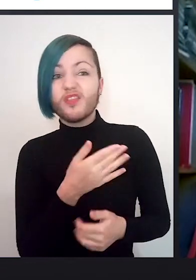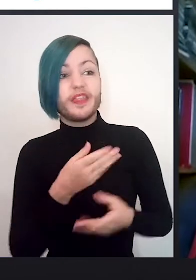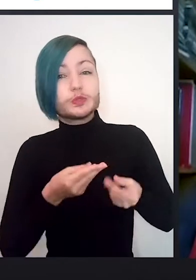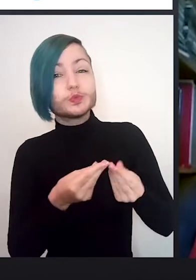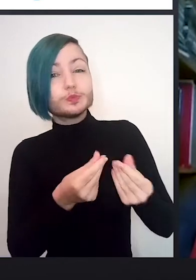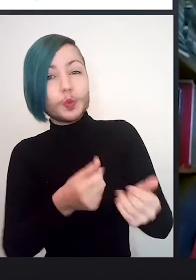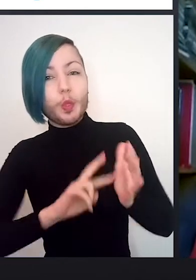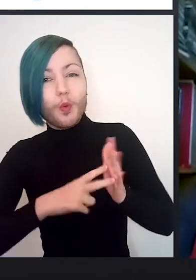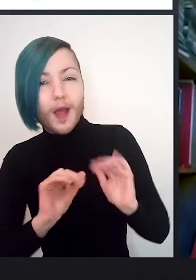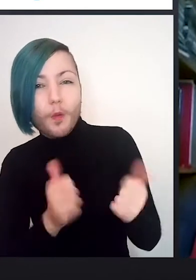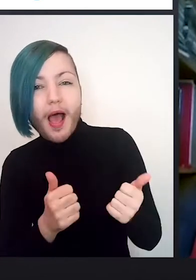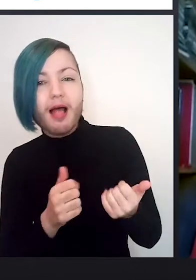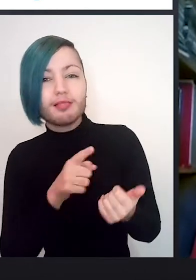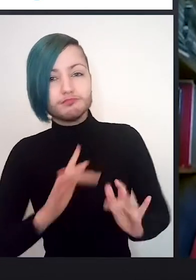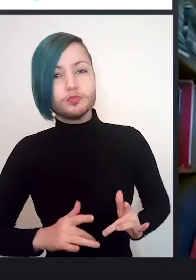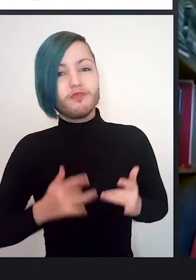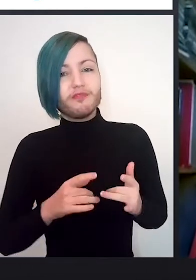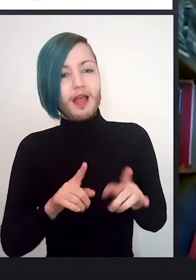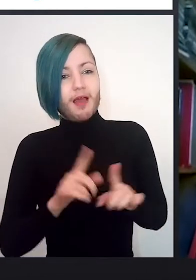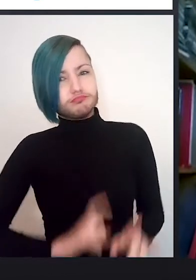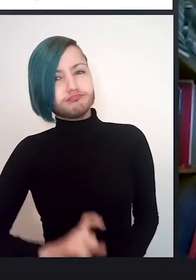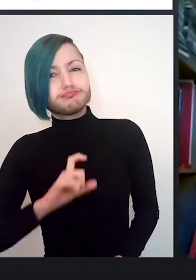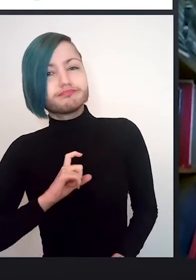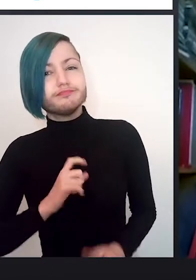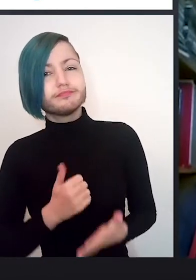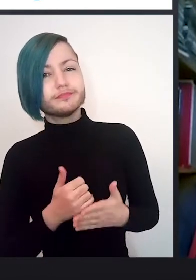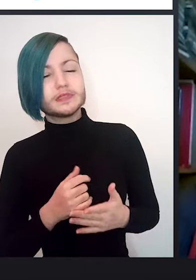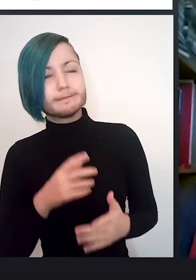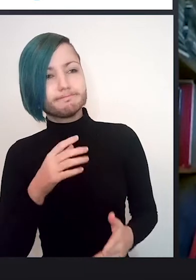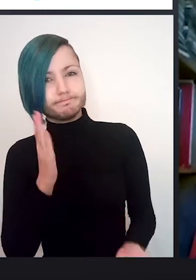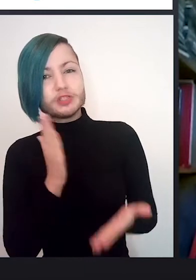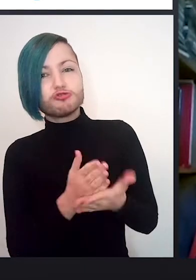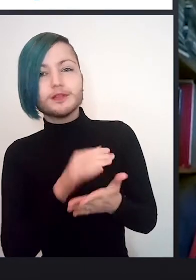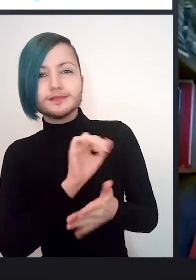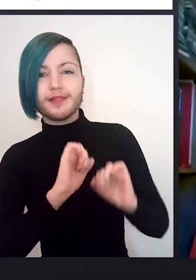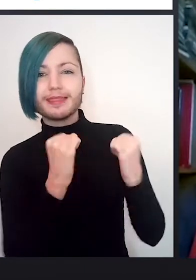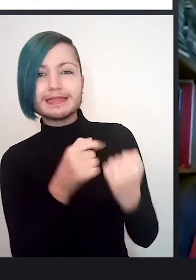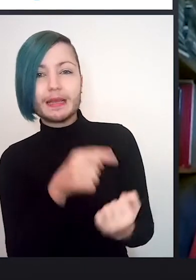and made you feel confident in them, which is so important, isn't it? It's such a big deal.